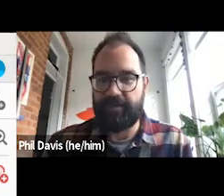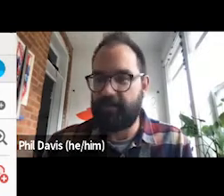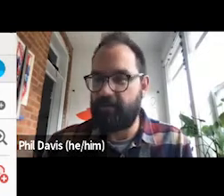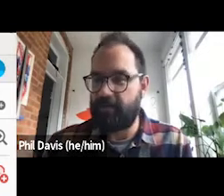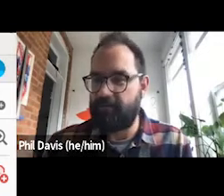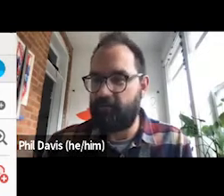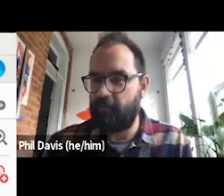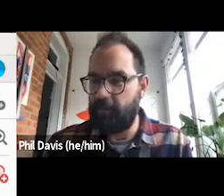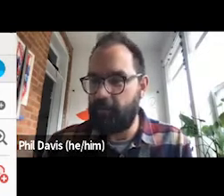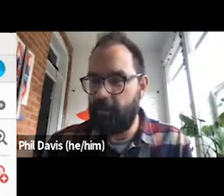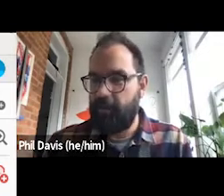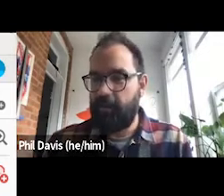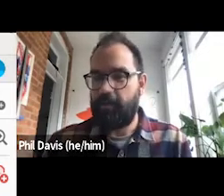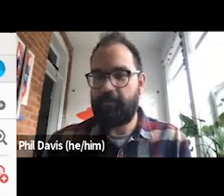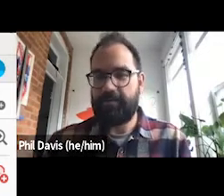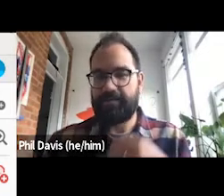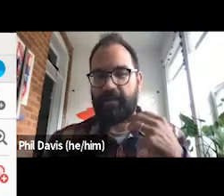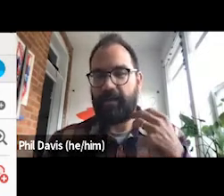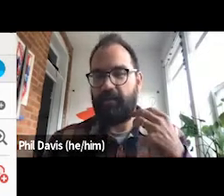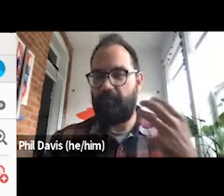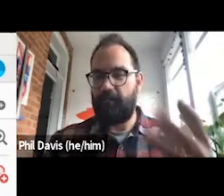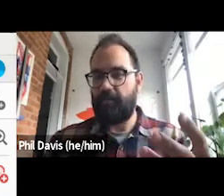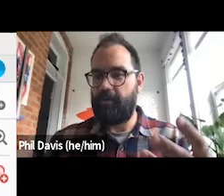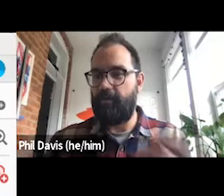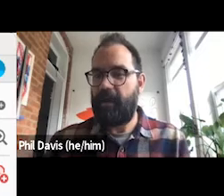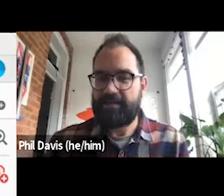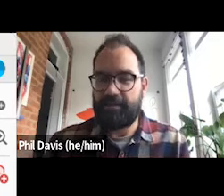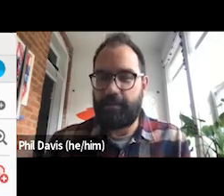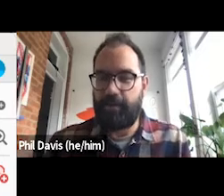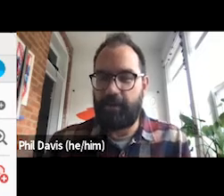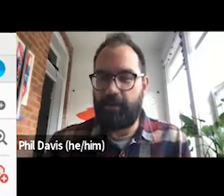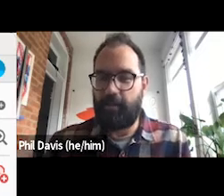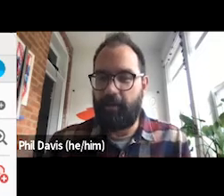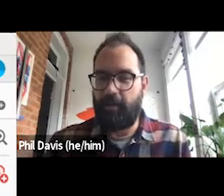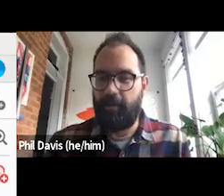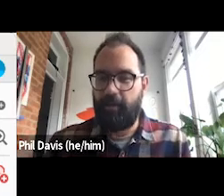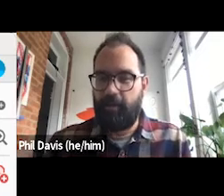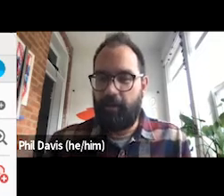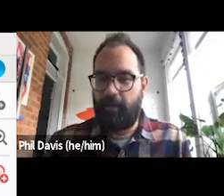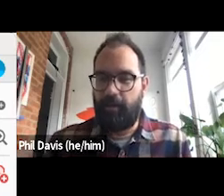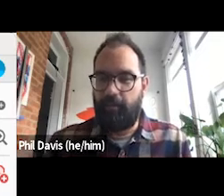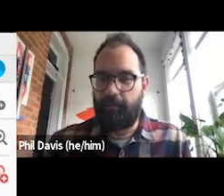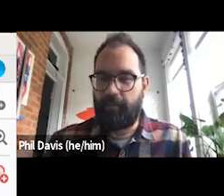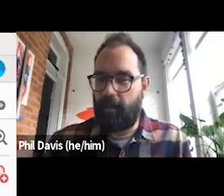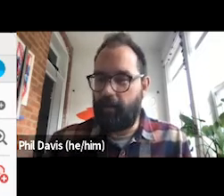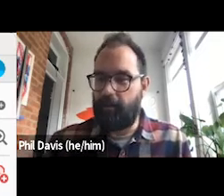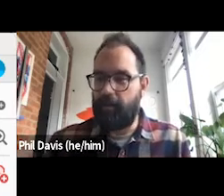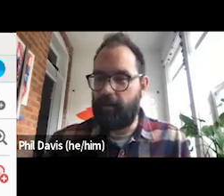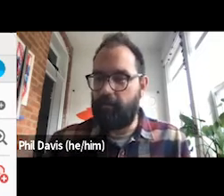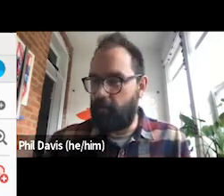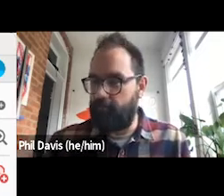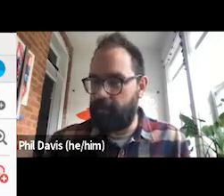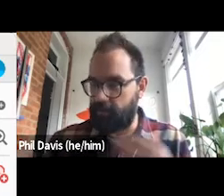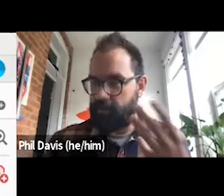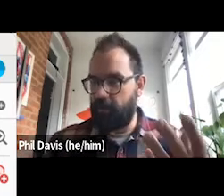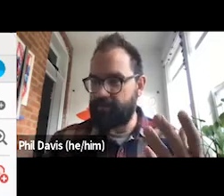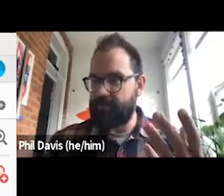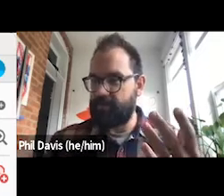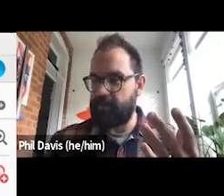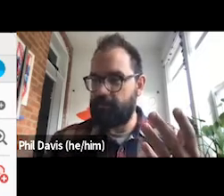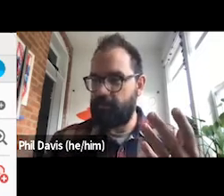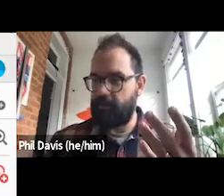since 2004 just a little bit of back story about our involvement in the art scene here